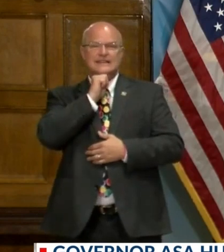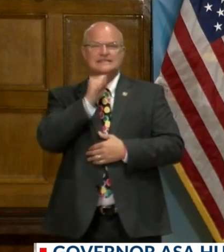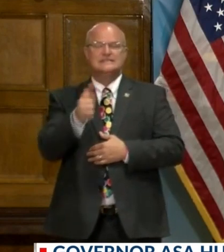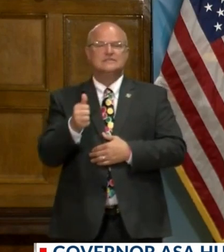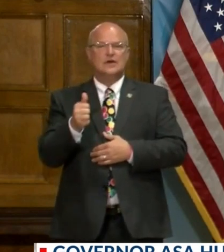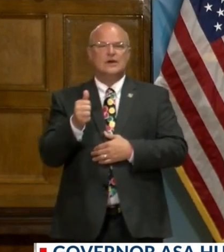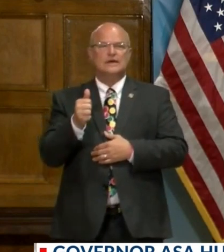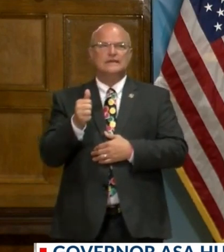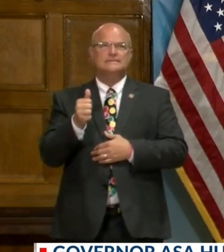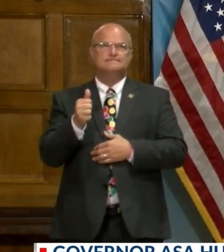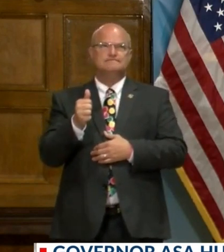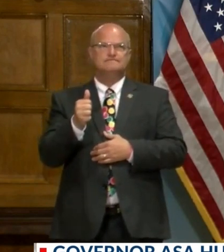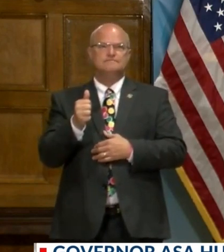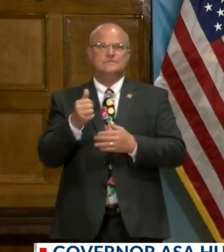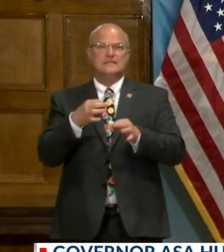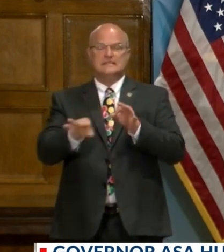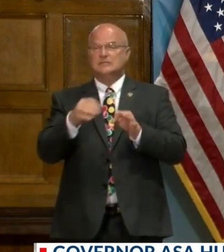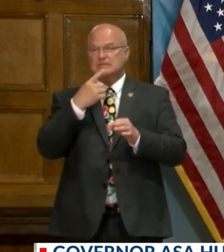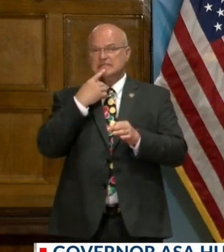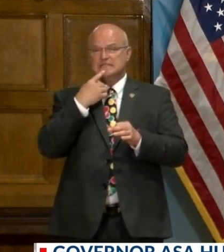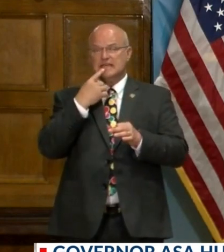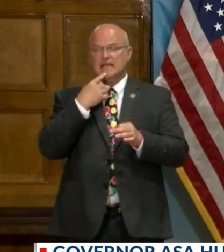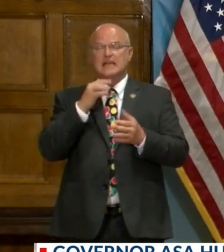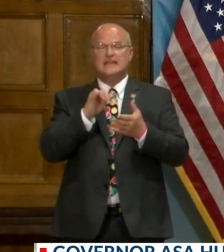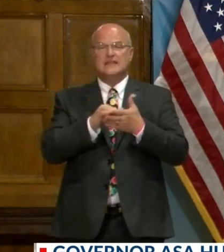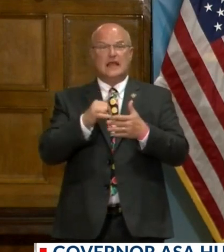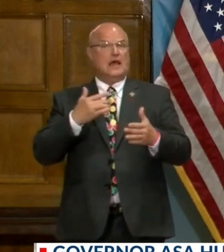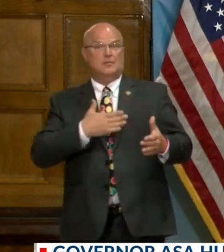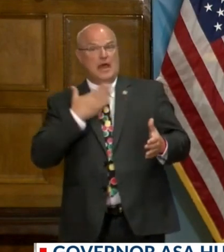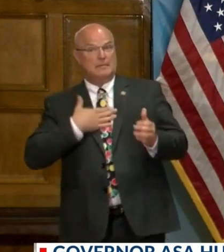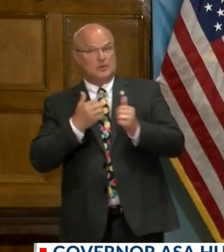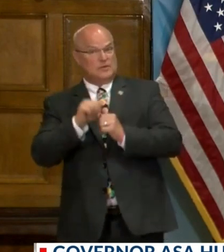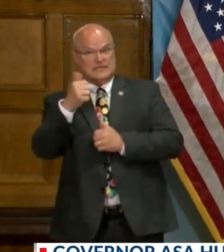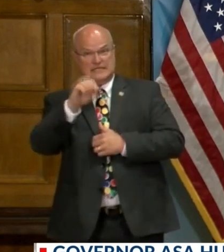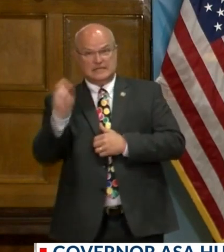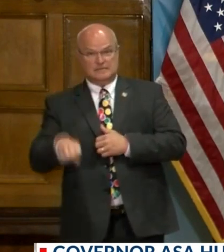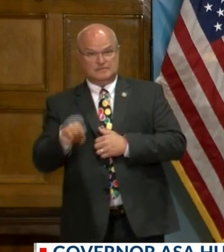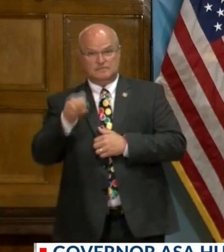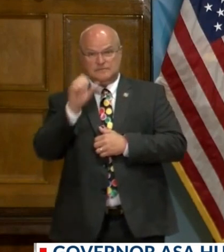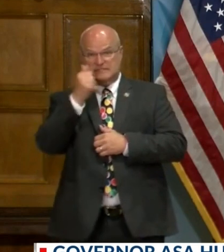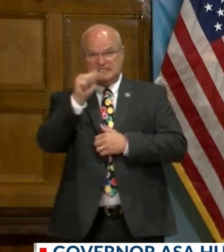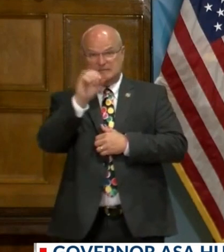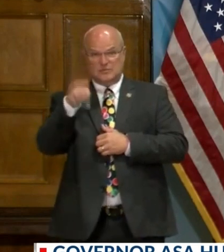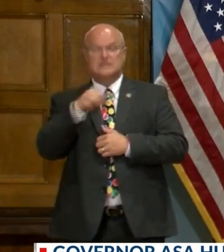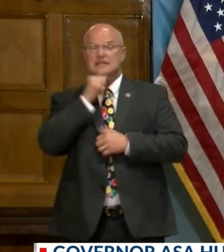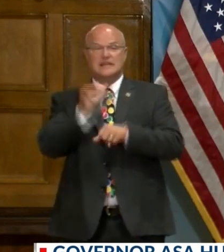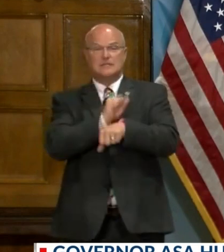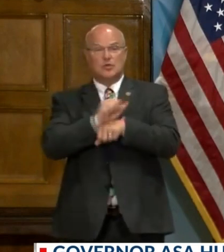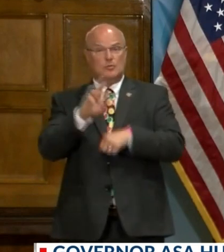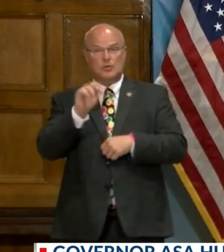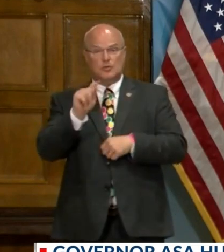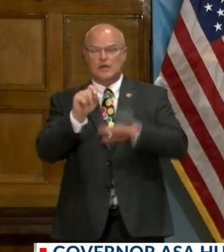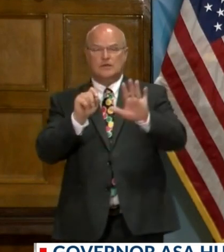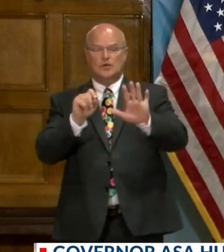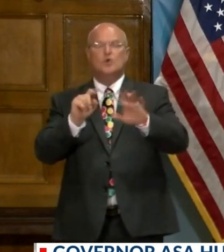RATE HAS BEEN REPORTED AT 14.7%. ARKANSAS IS AT 4.5% UNDER THE NATIONAL UNEMPLOYMENT RATE. THAT'S NOT SIMPLY -- THAT'S NOT